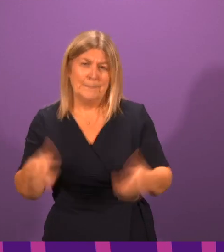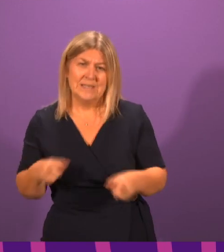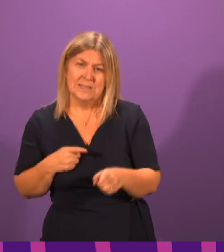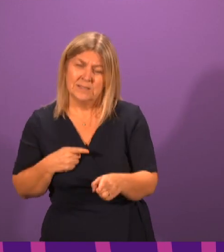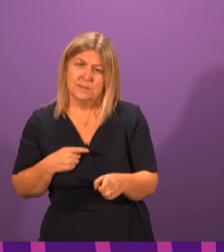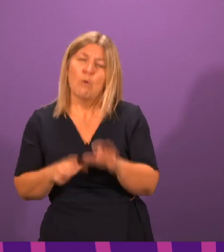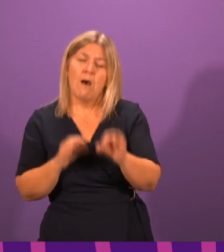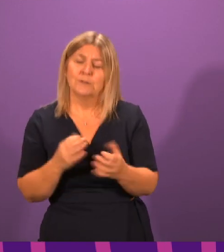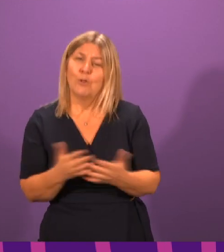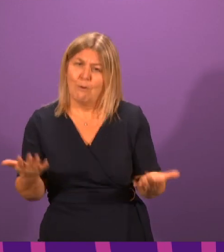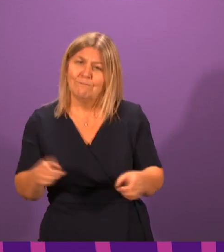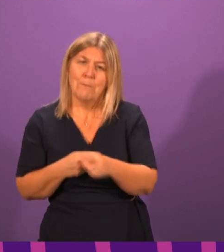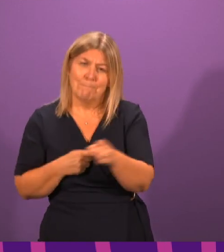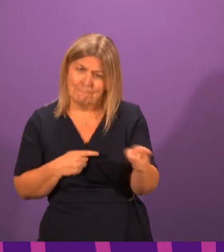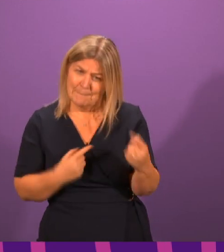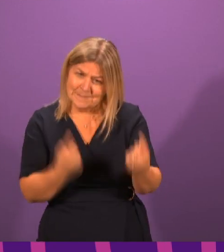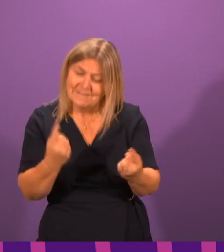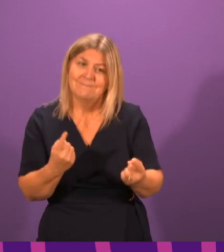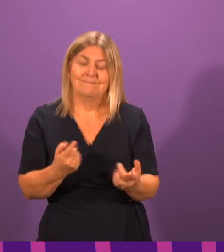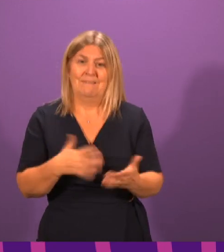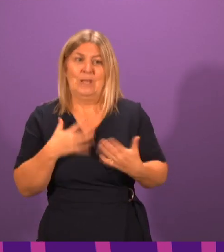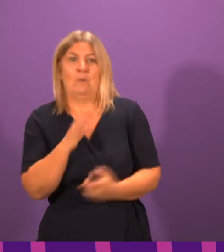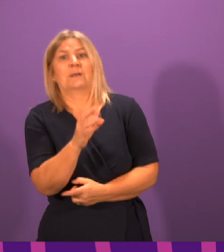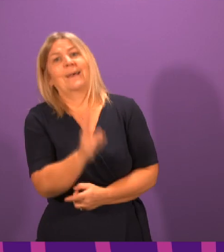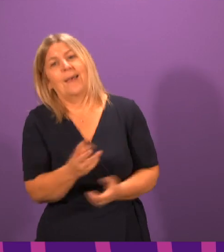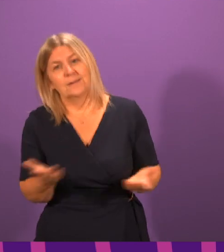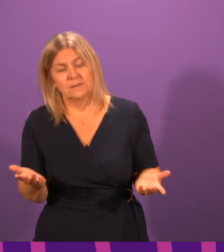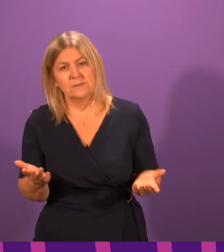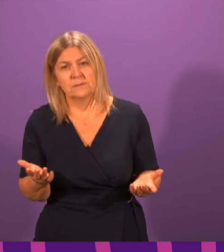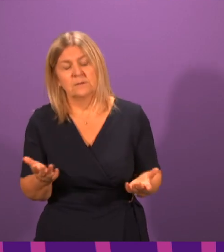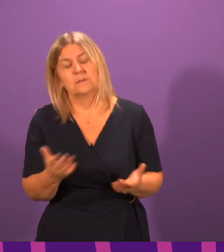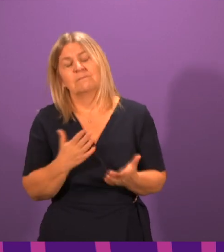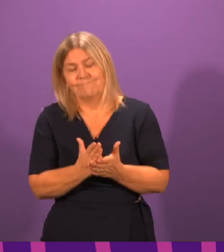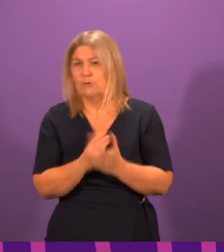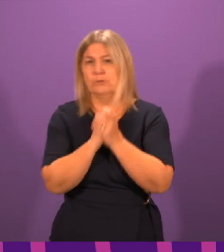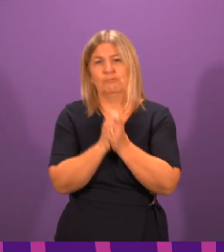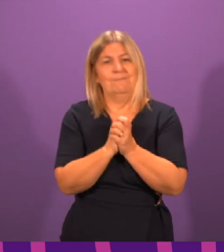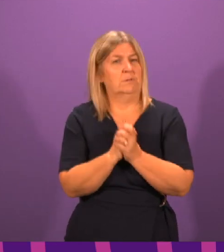and we are asking that again. There are not words to express how truly grateful I am to them.